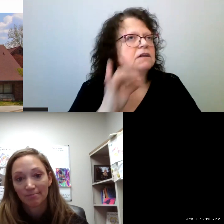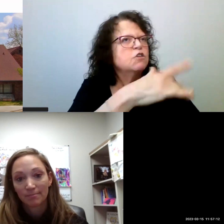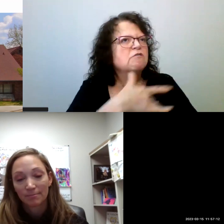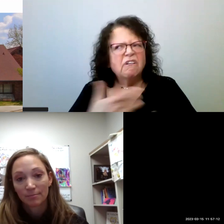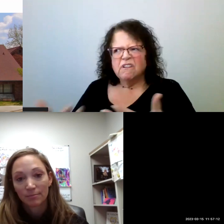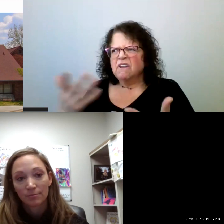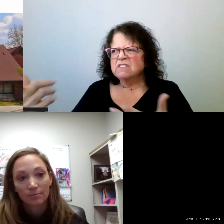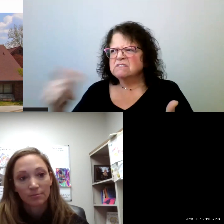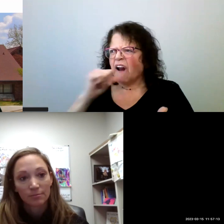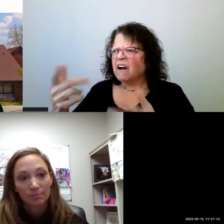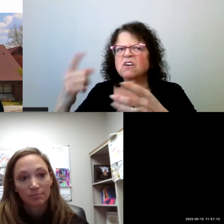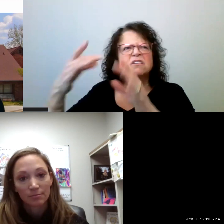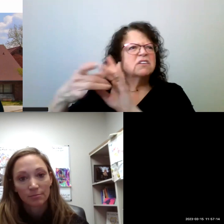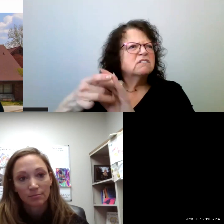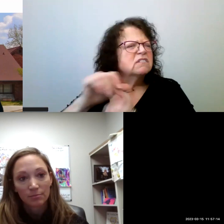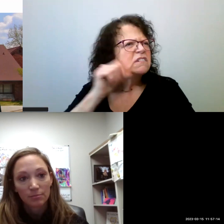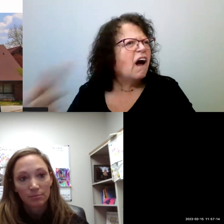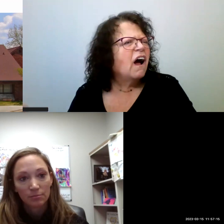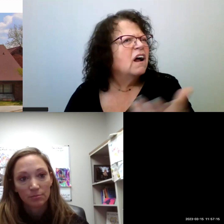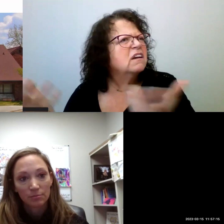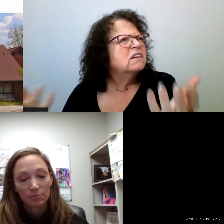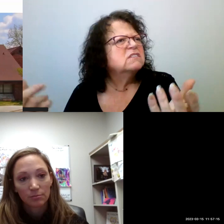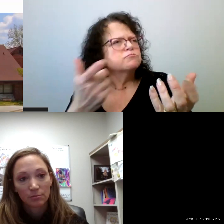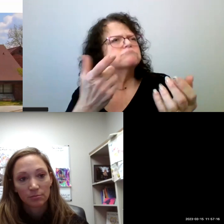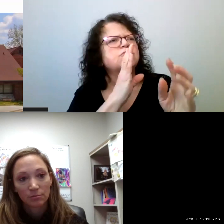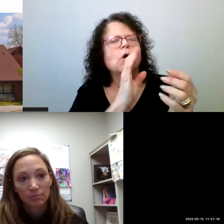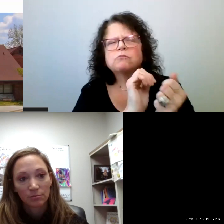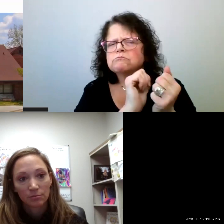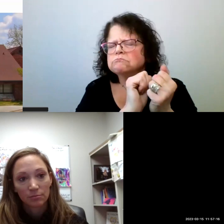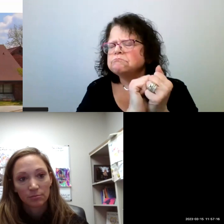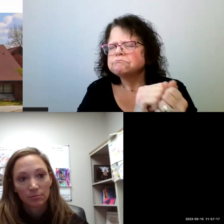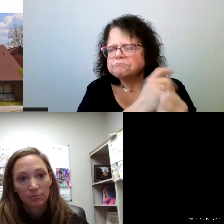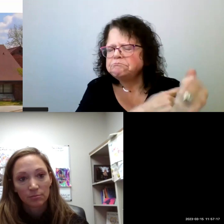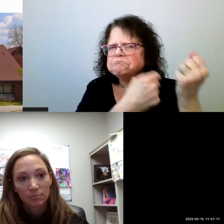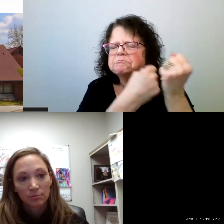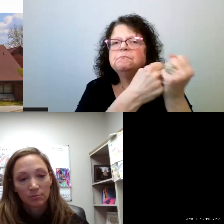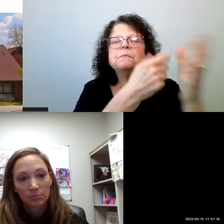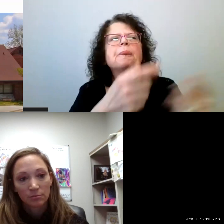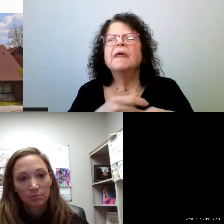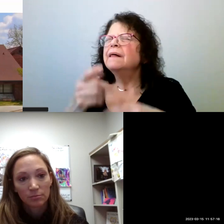Matt Norris (he, him, his): Great and a a lot of the information you provided today,